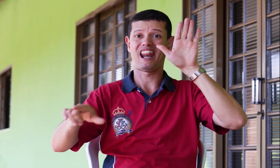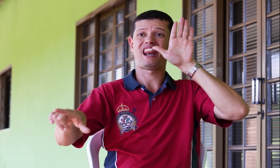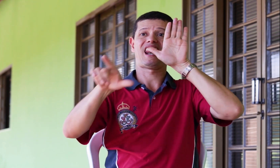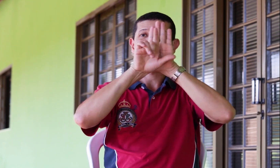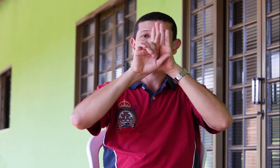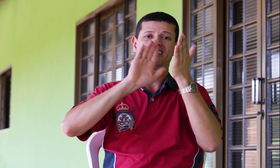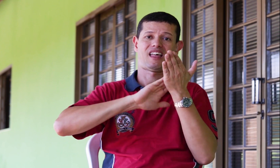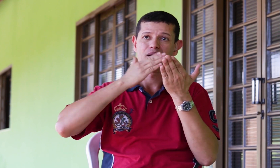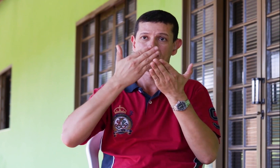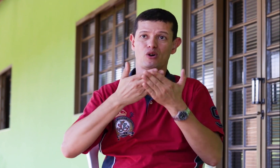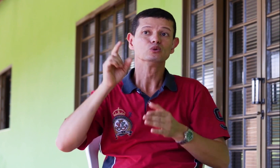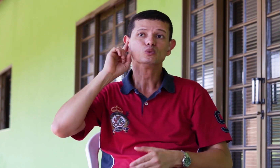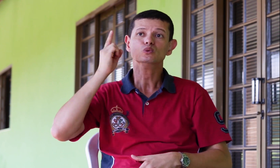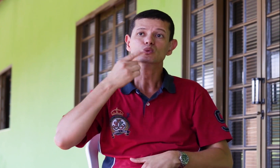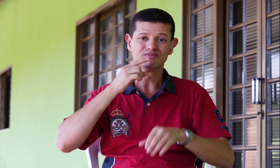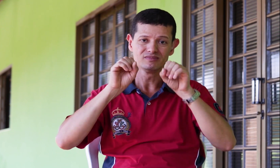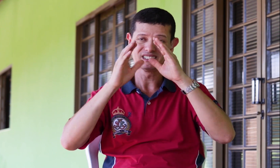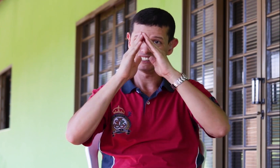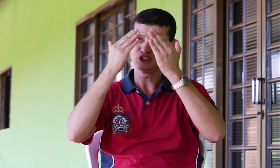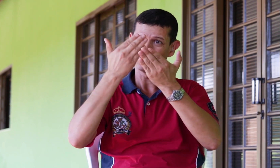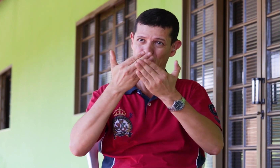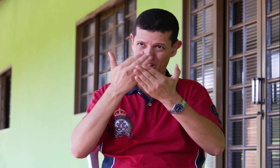in favor of interpreters for the Deaf in schools.